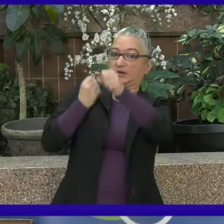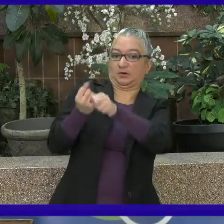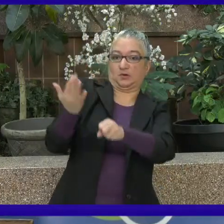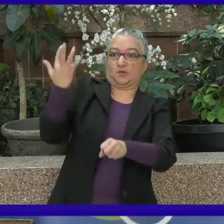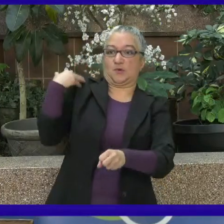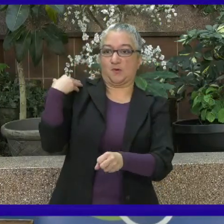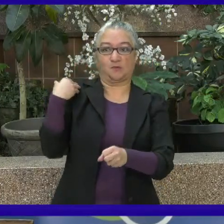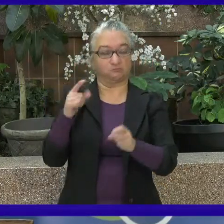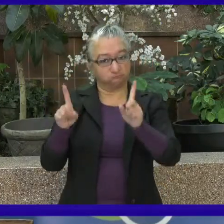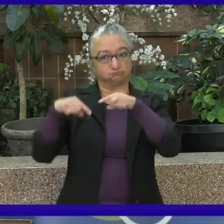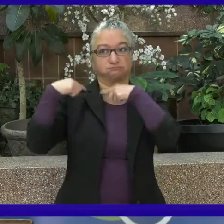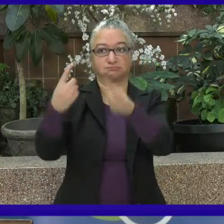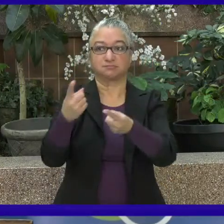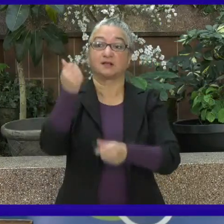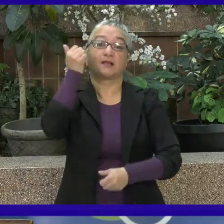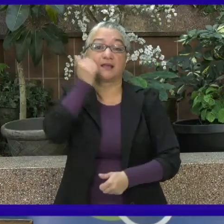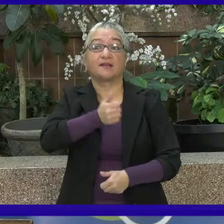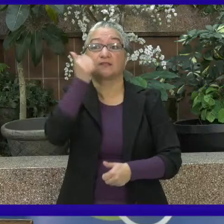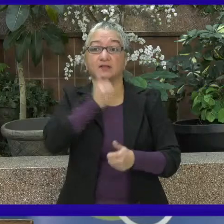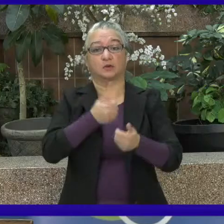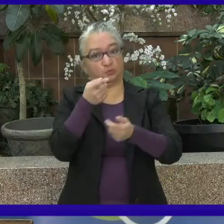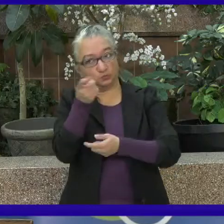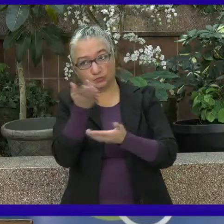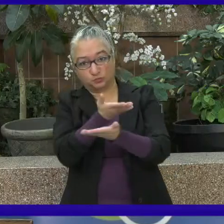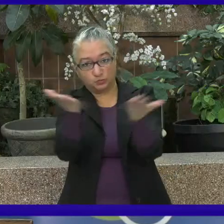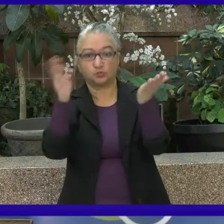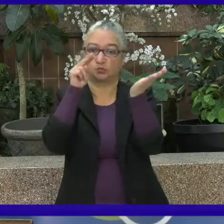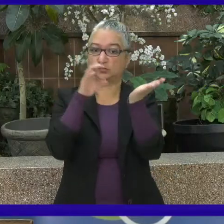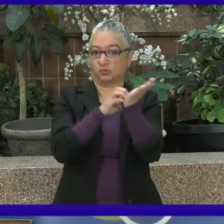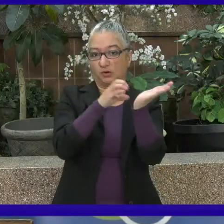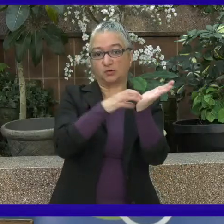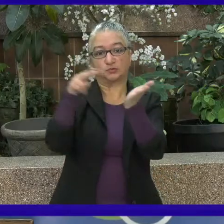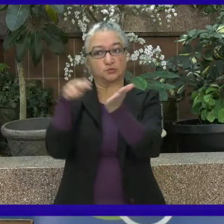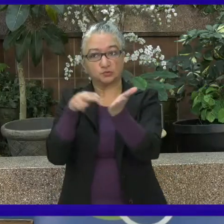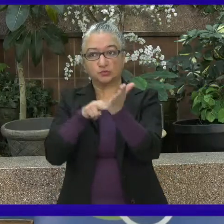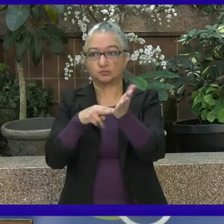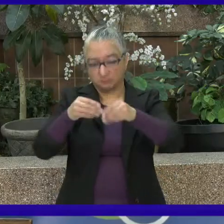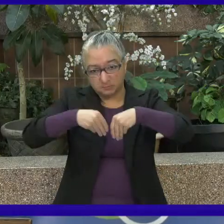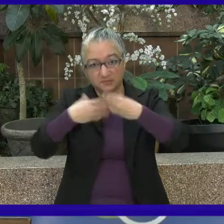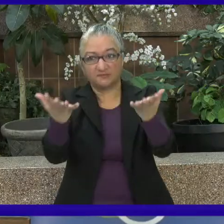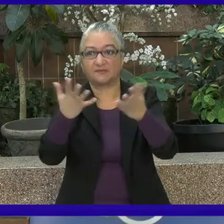the practices as healthcare providers and with the task force so i'm going to ask you to please